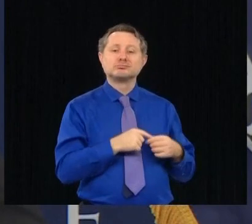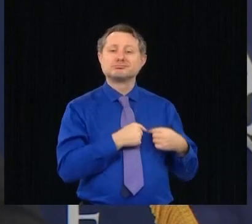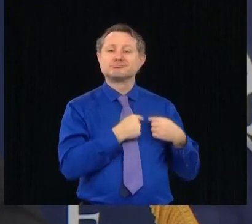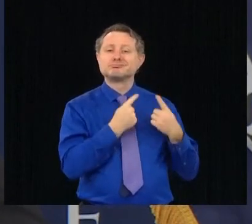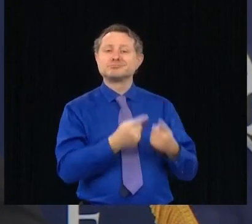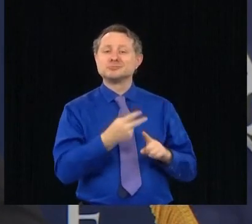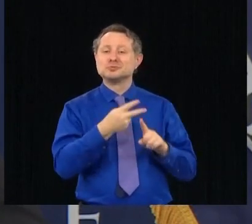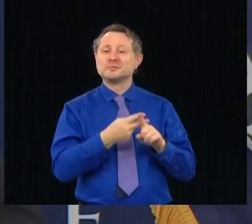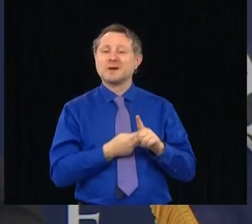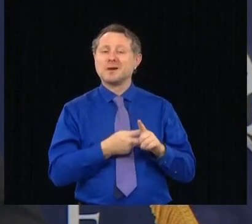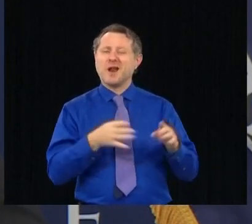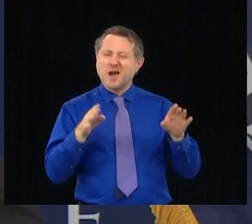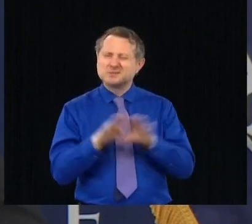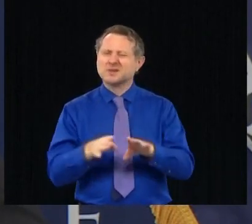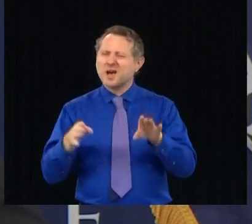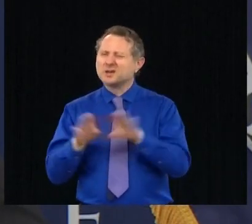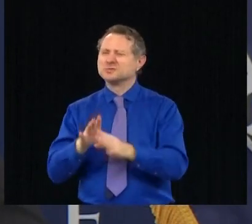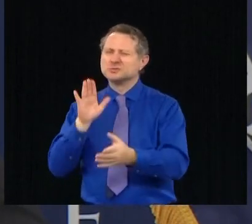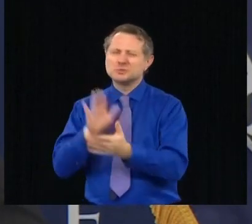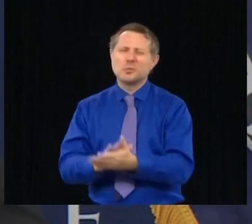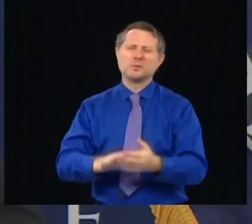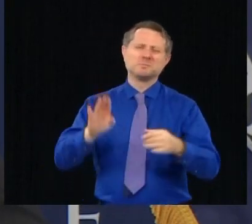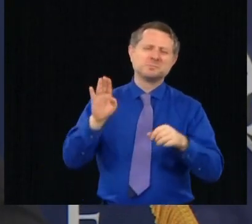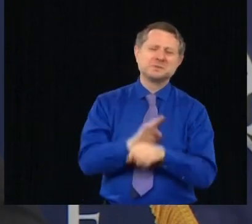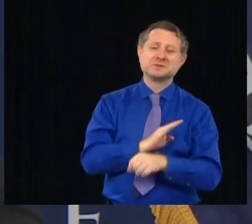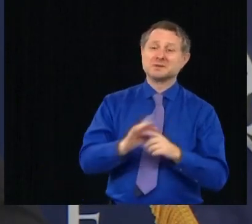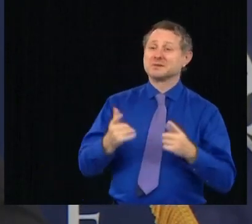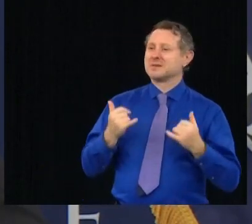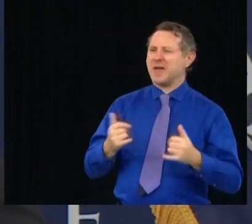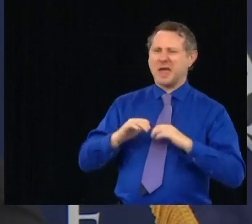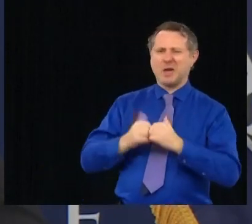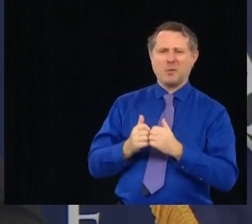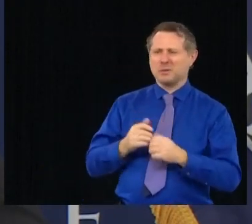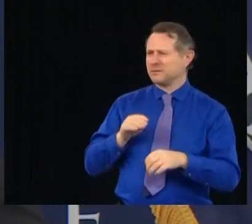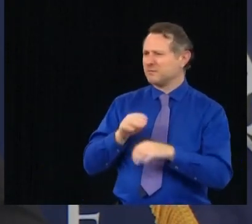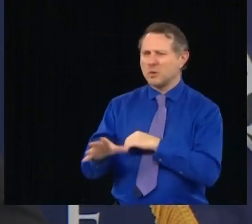FROM HOME SPREAD, RIGHT? CLOSED DOWN BUSINESSES, CLOSED